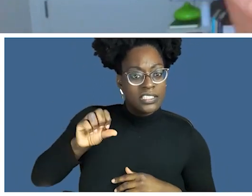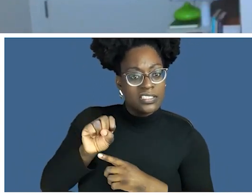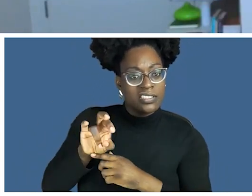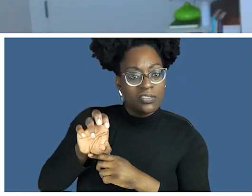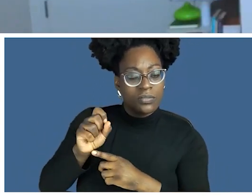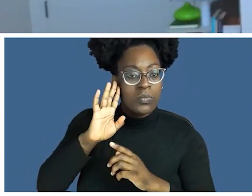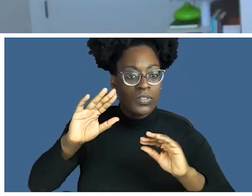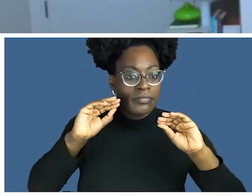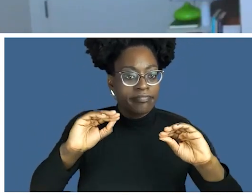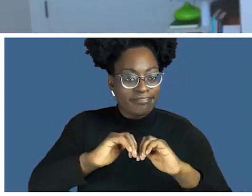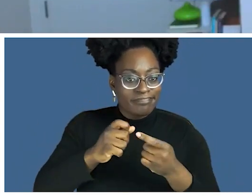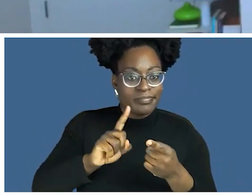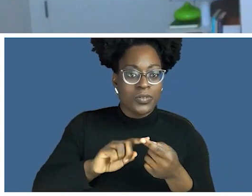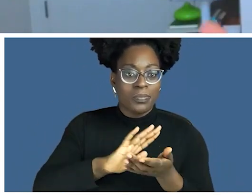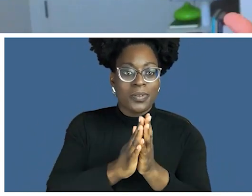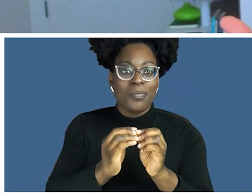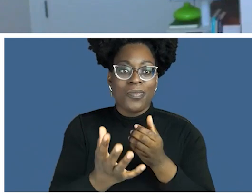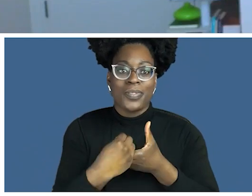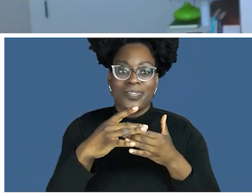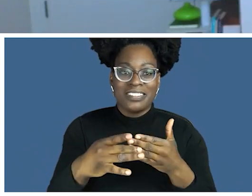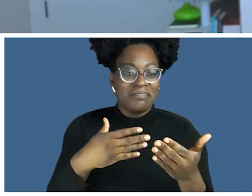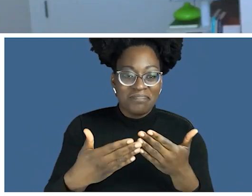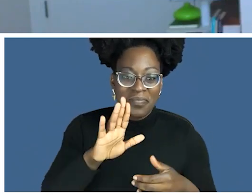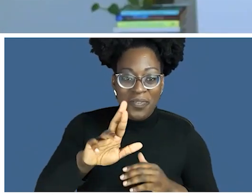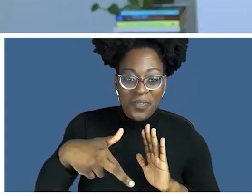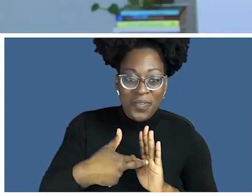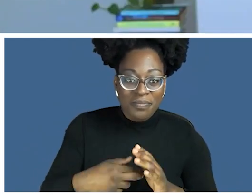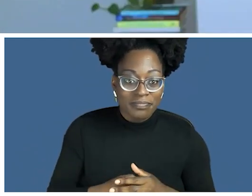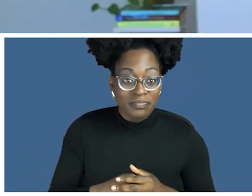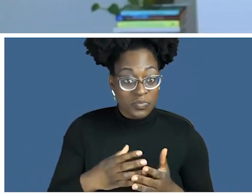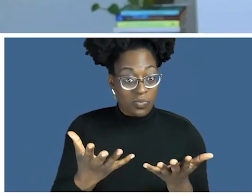to be a more inclusive leader, no matter what your role is. Want to learn more?